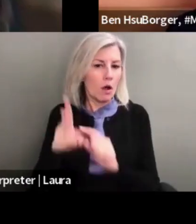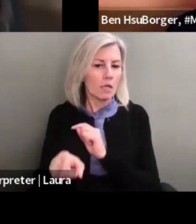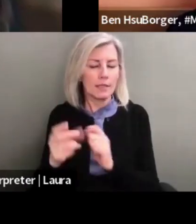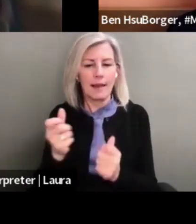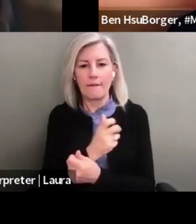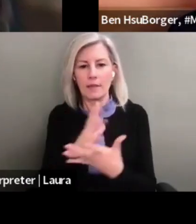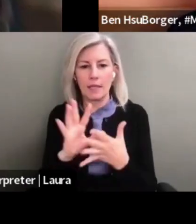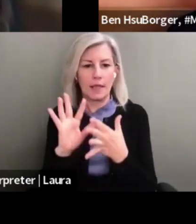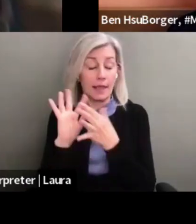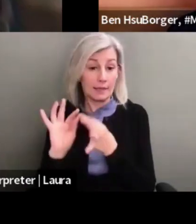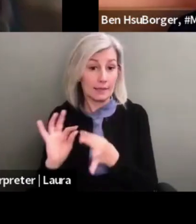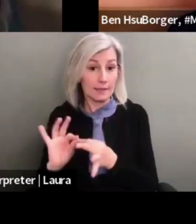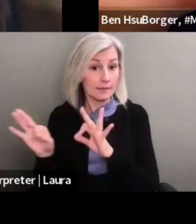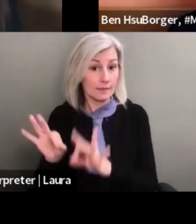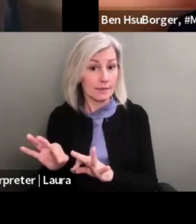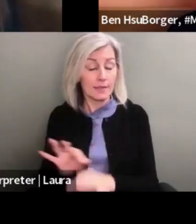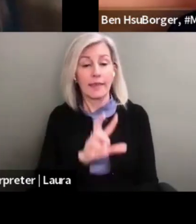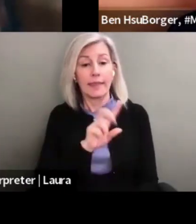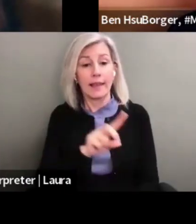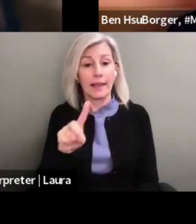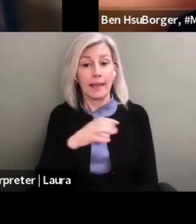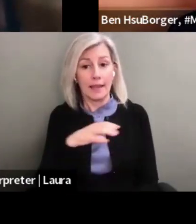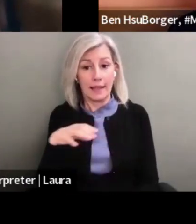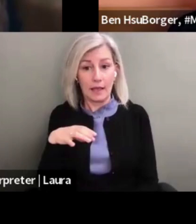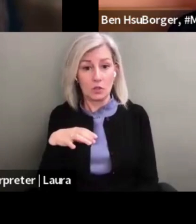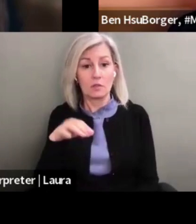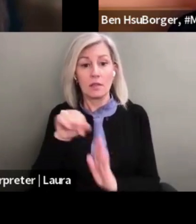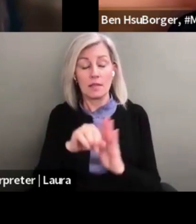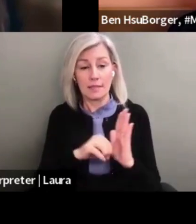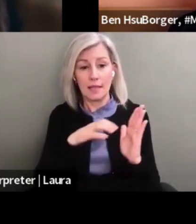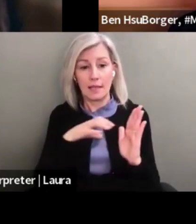excited to be here, thank you HSRI and ACL for hosting this.